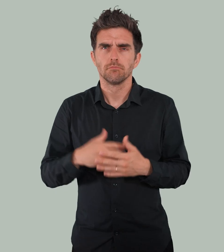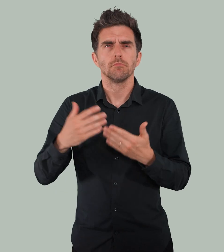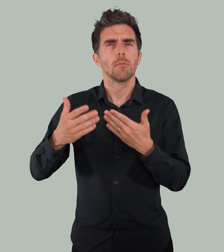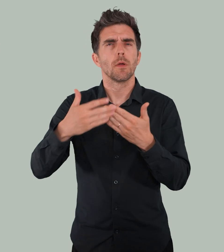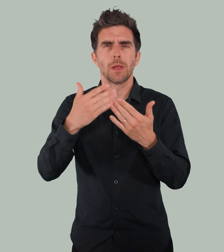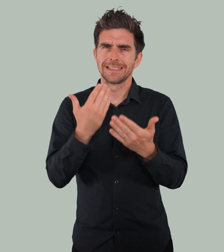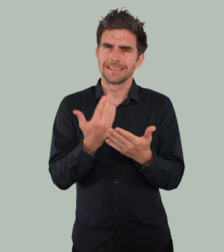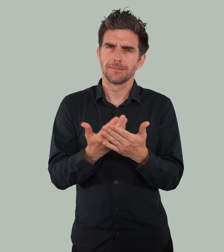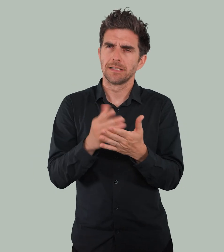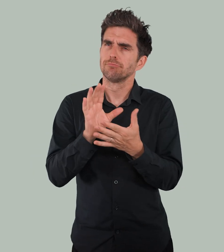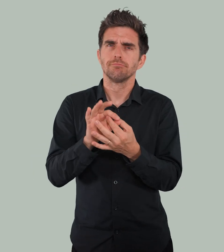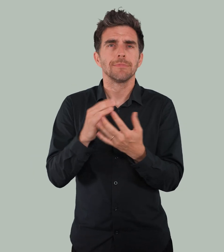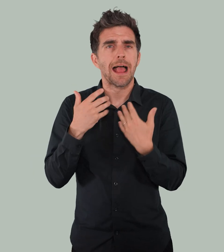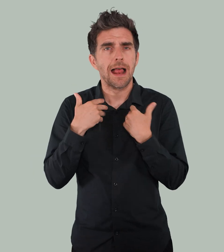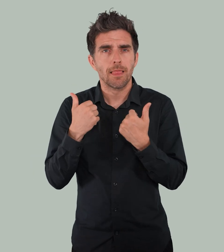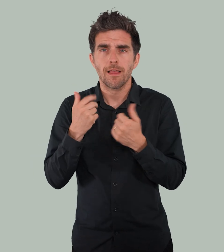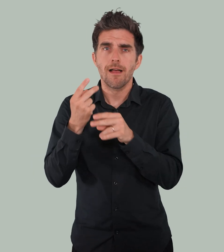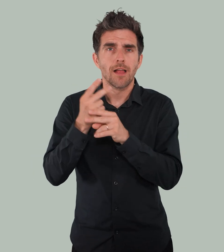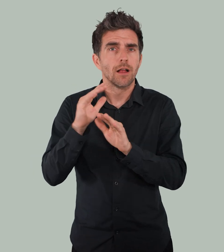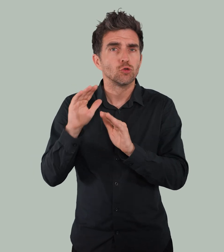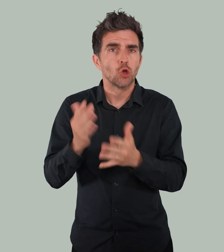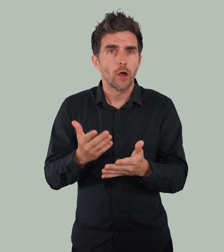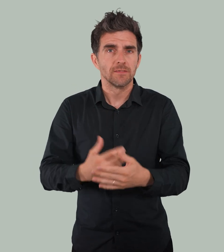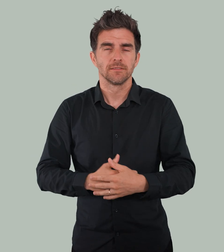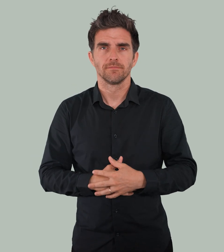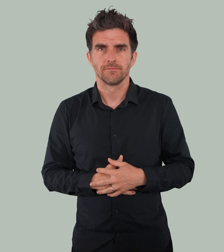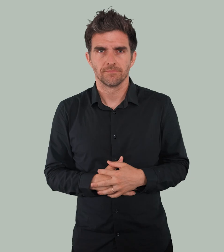increased demand on health and care services